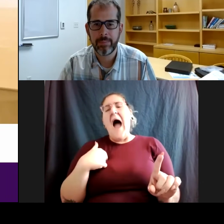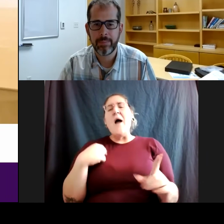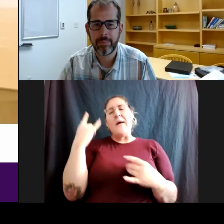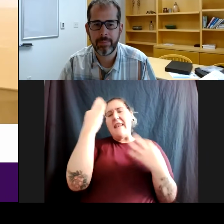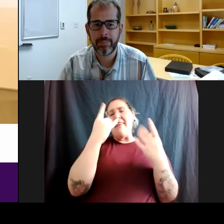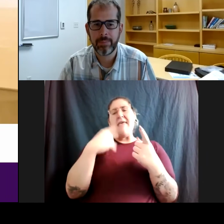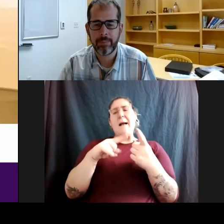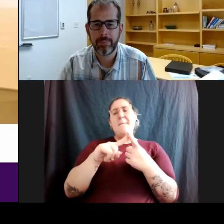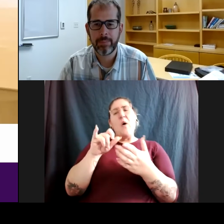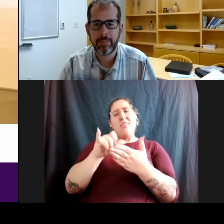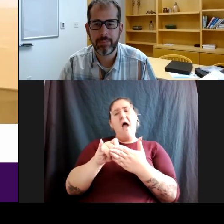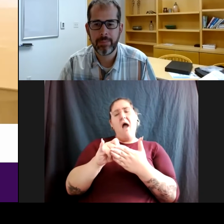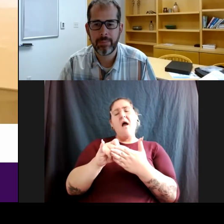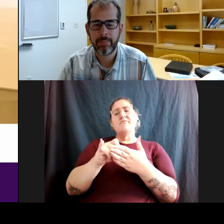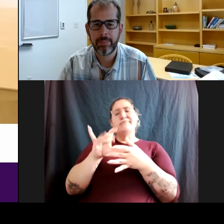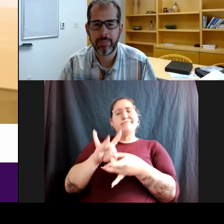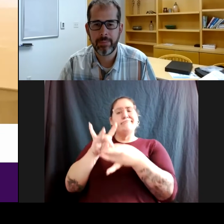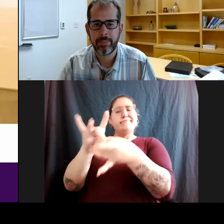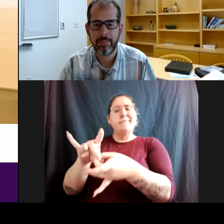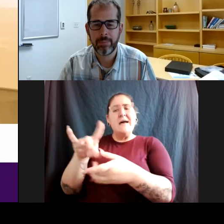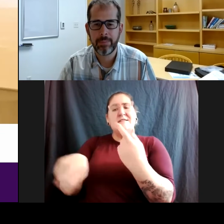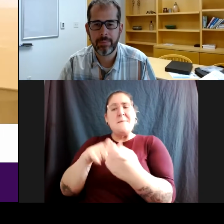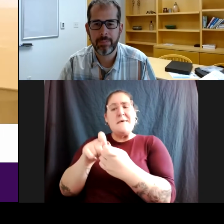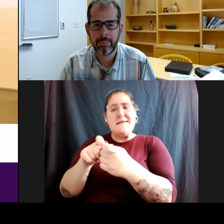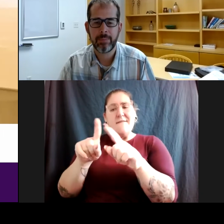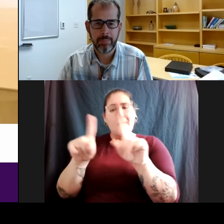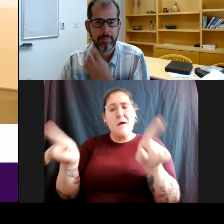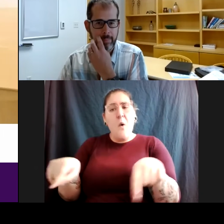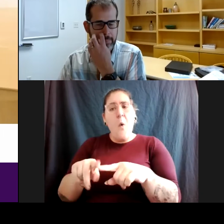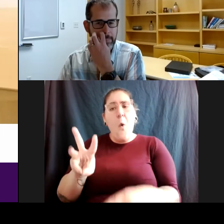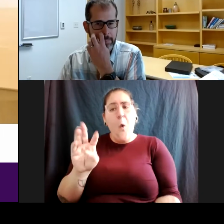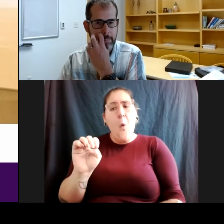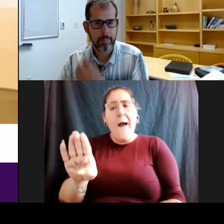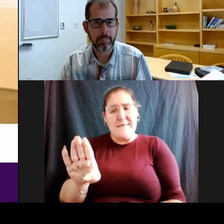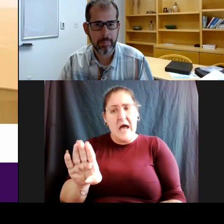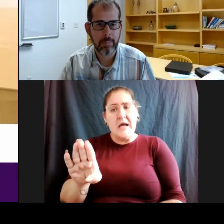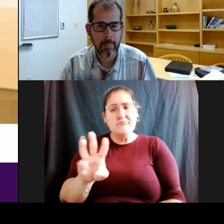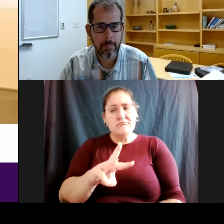context of the website and what is happening there.